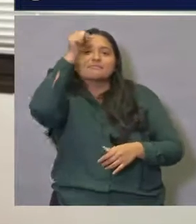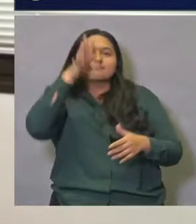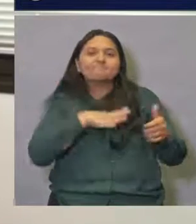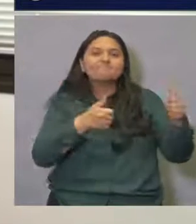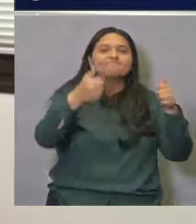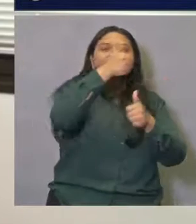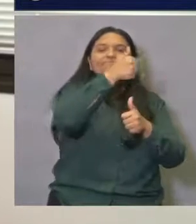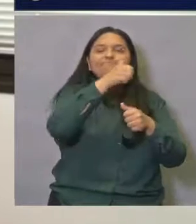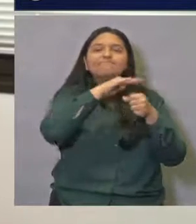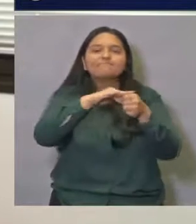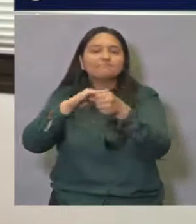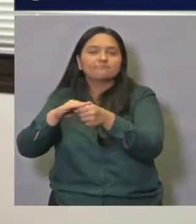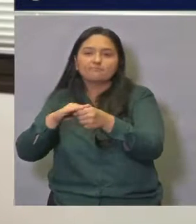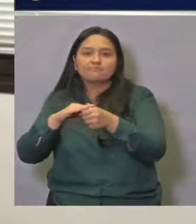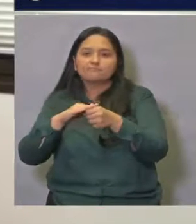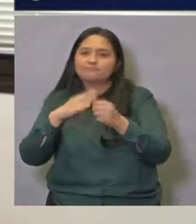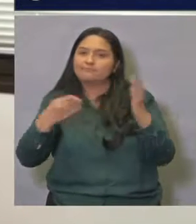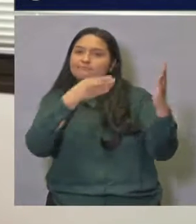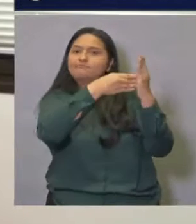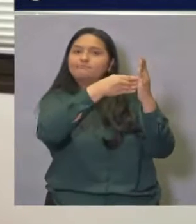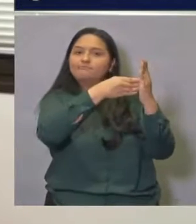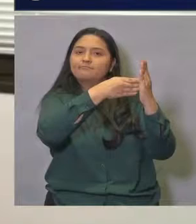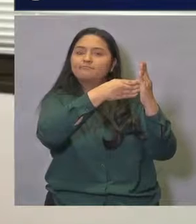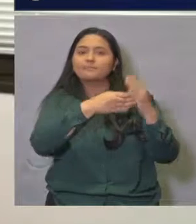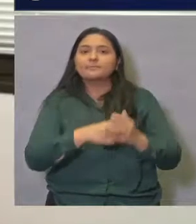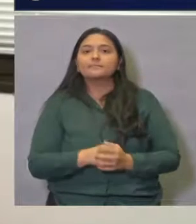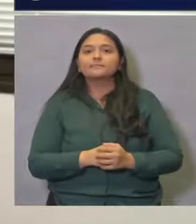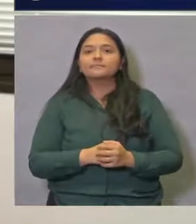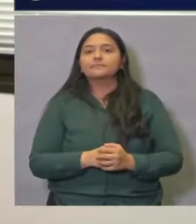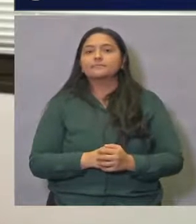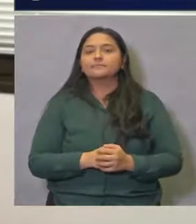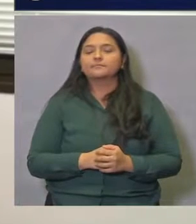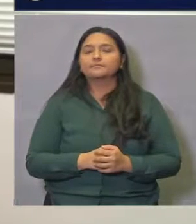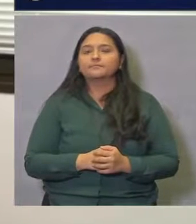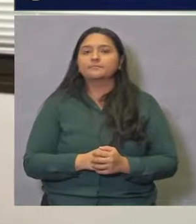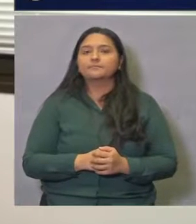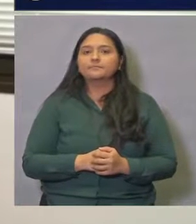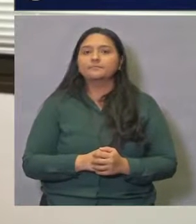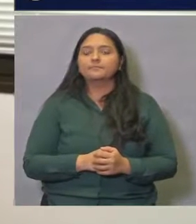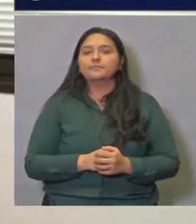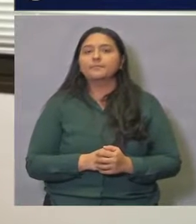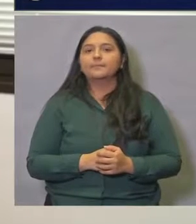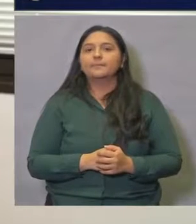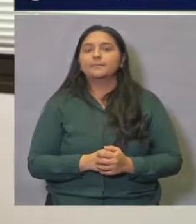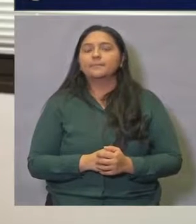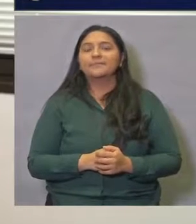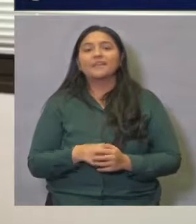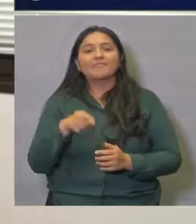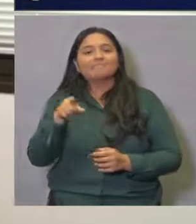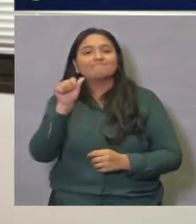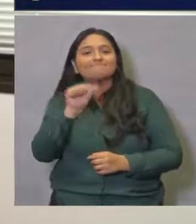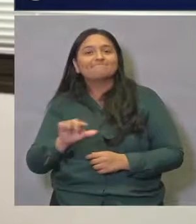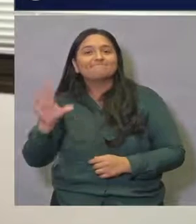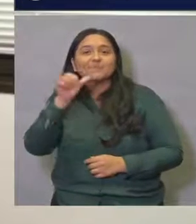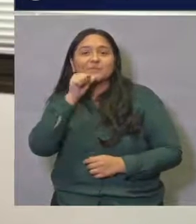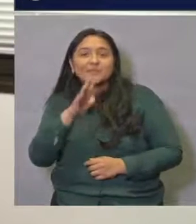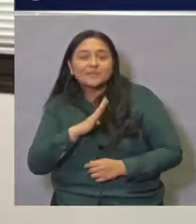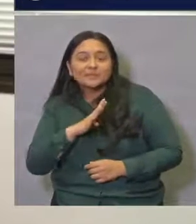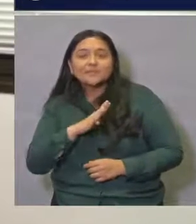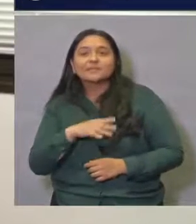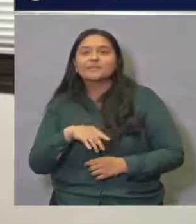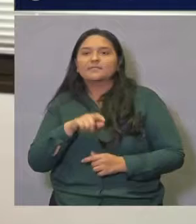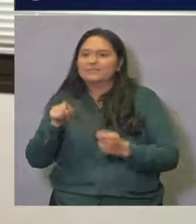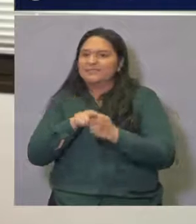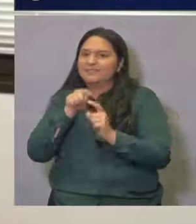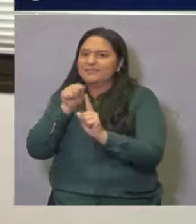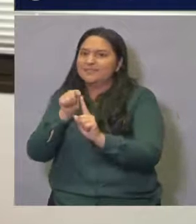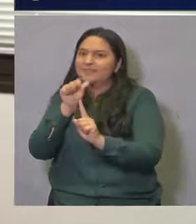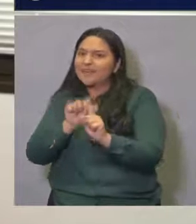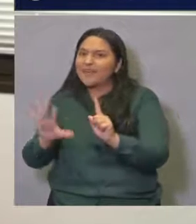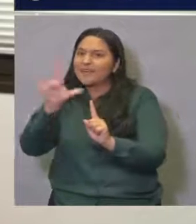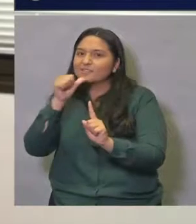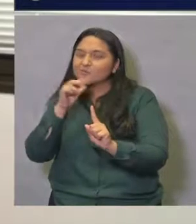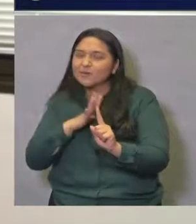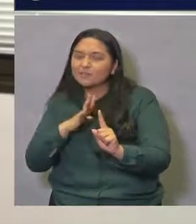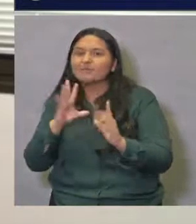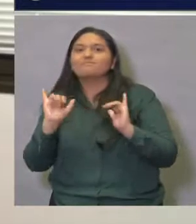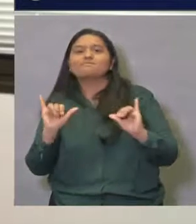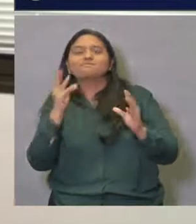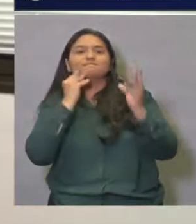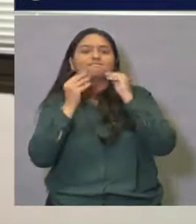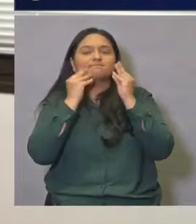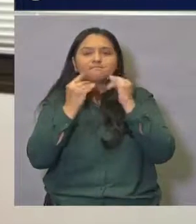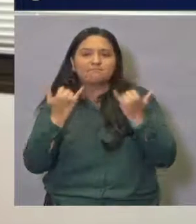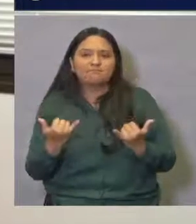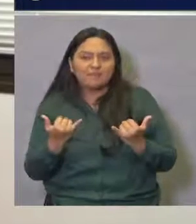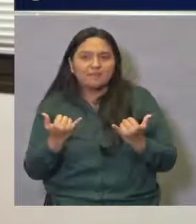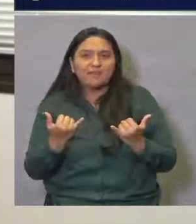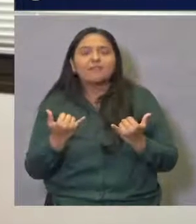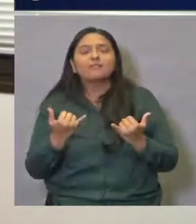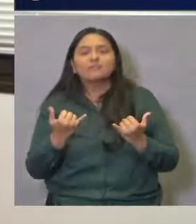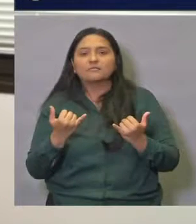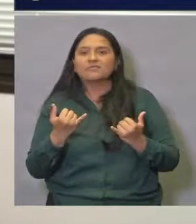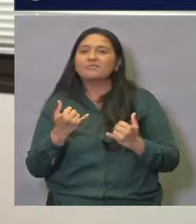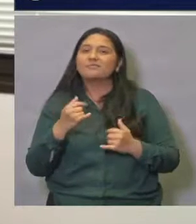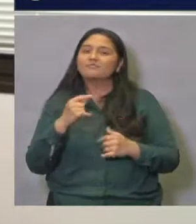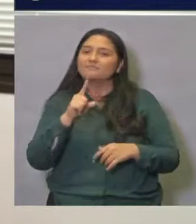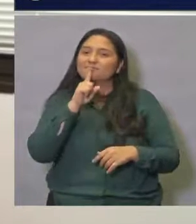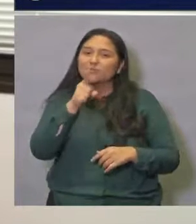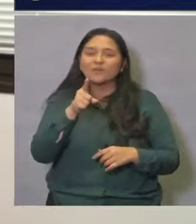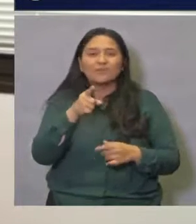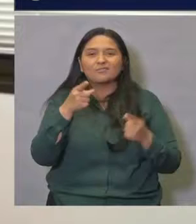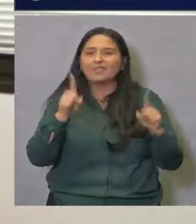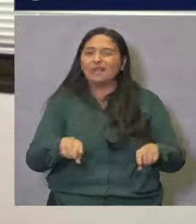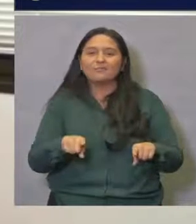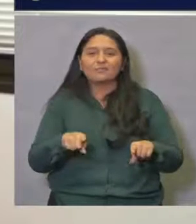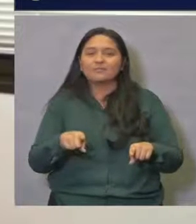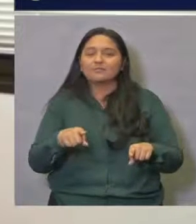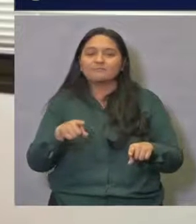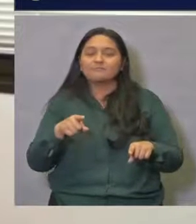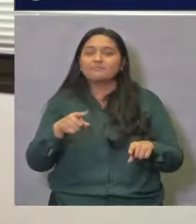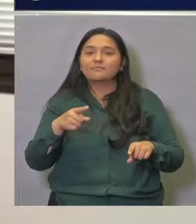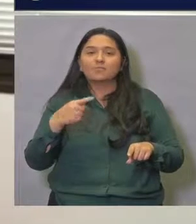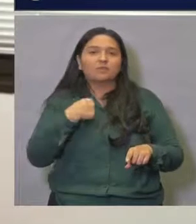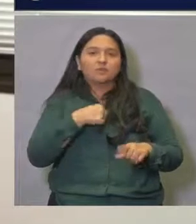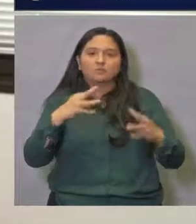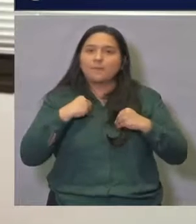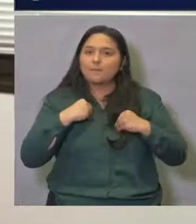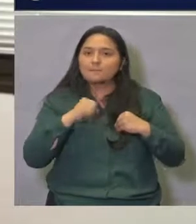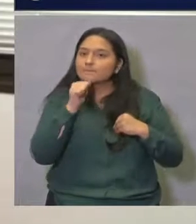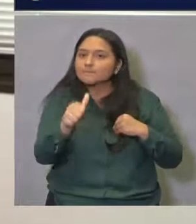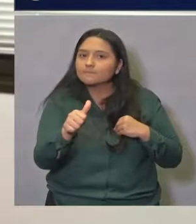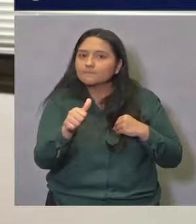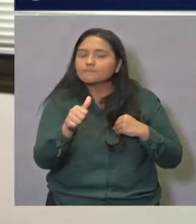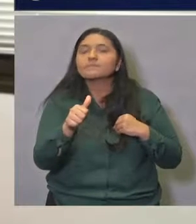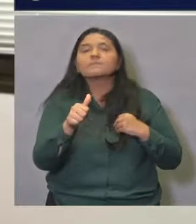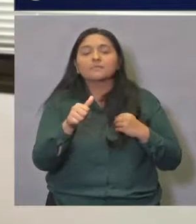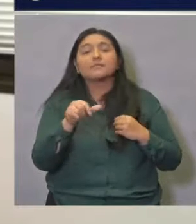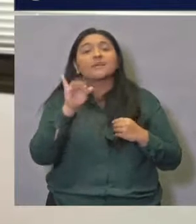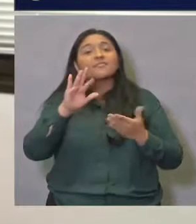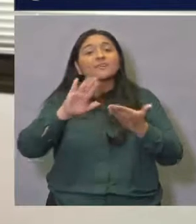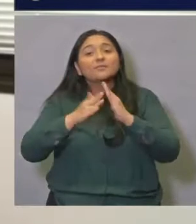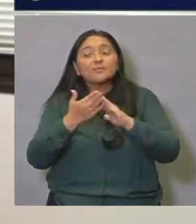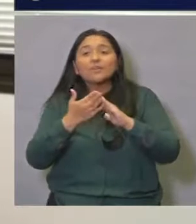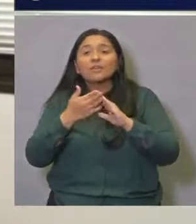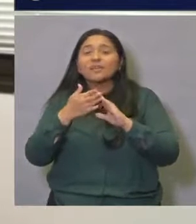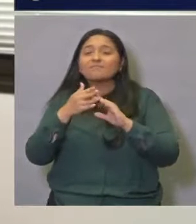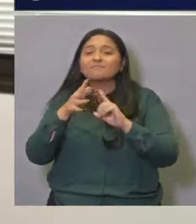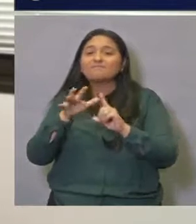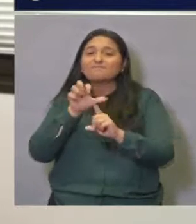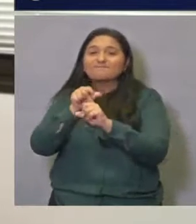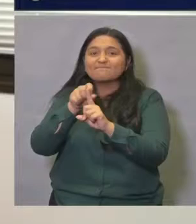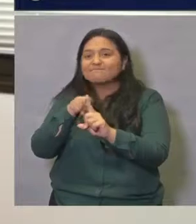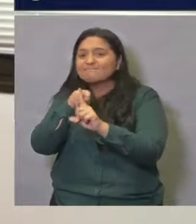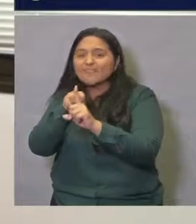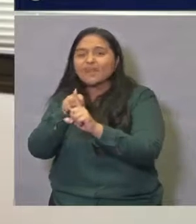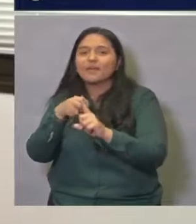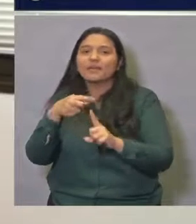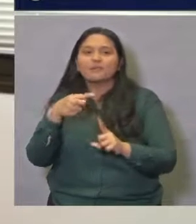ODIO Y EL RACISMO, ESTAMOS